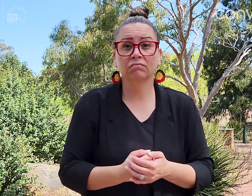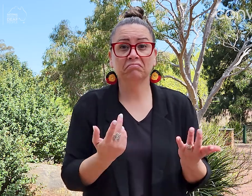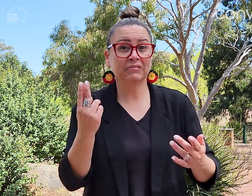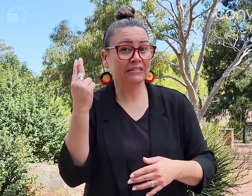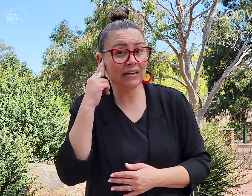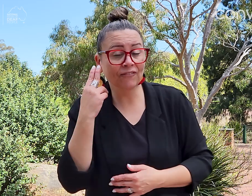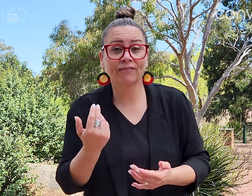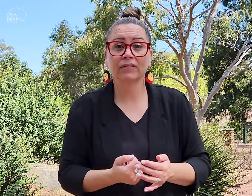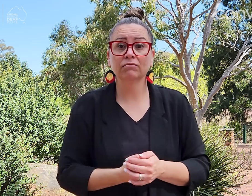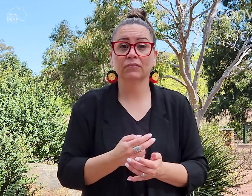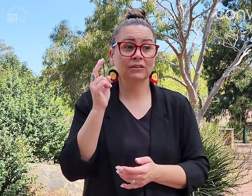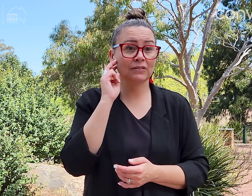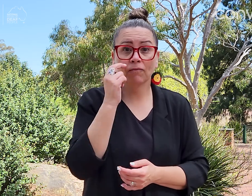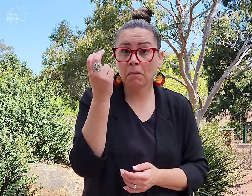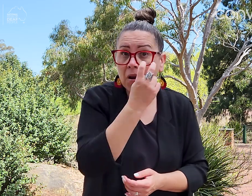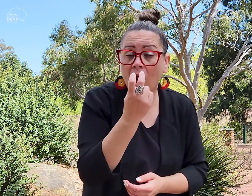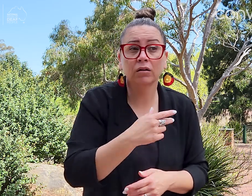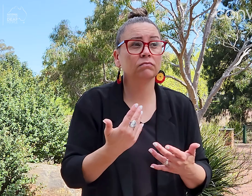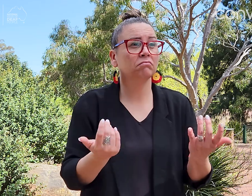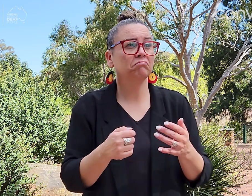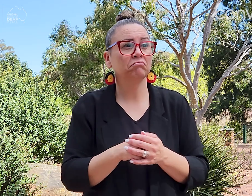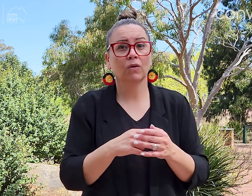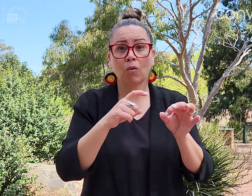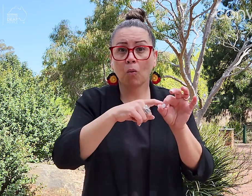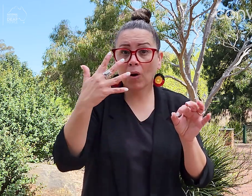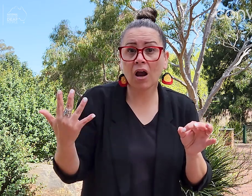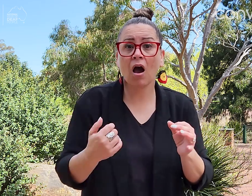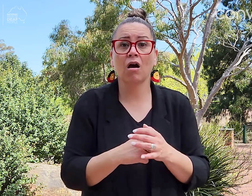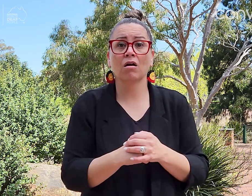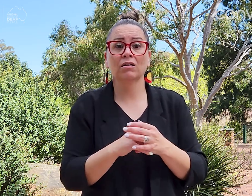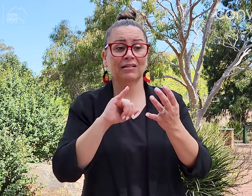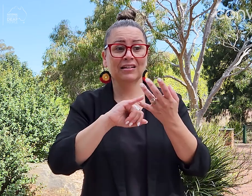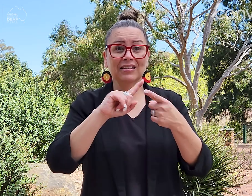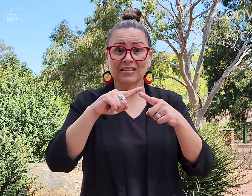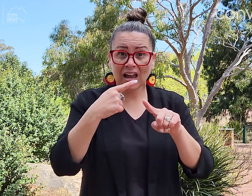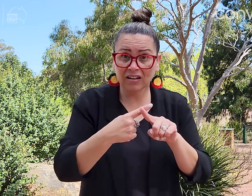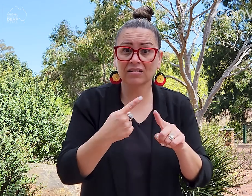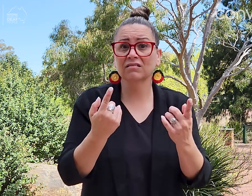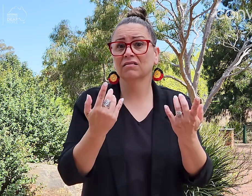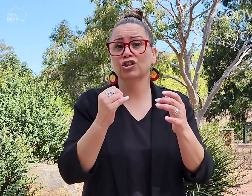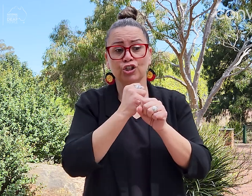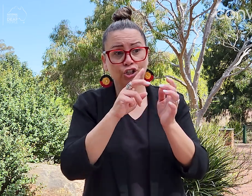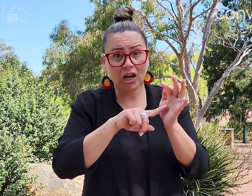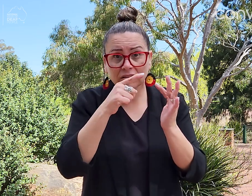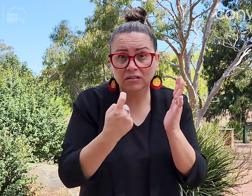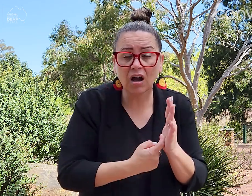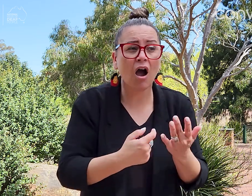Deaf, Deaf blind, queer or it could be about our sex or gender: